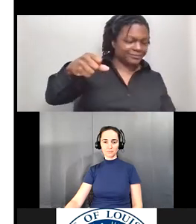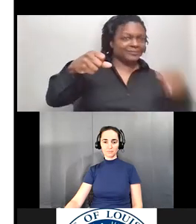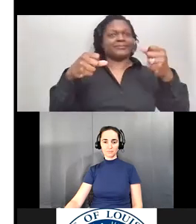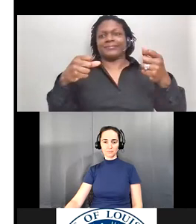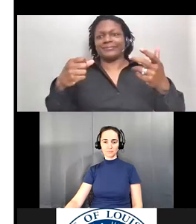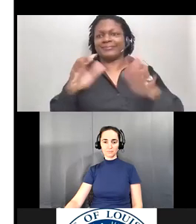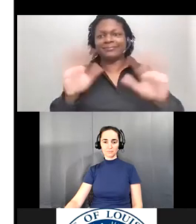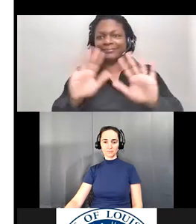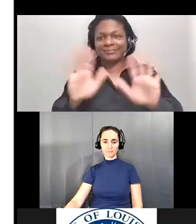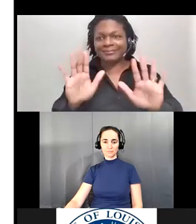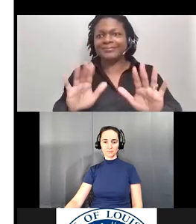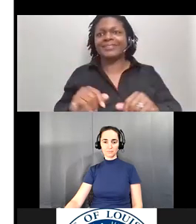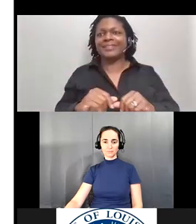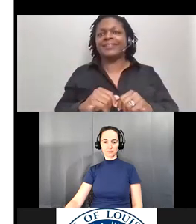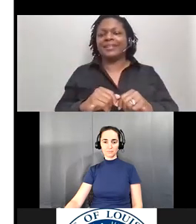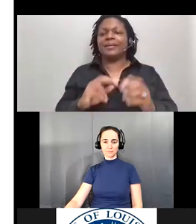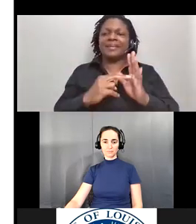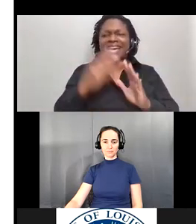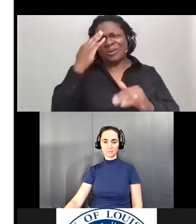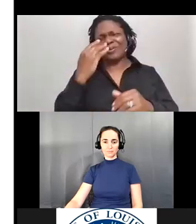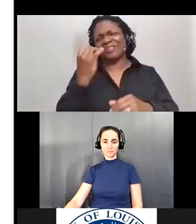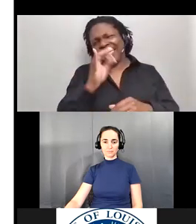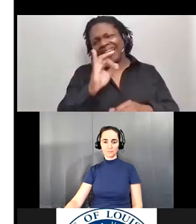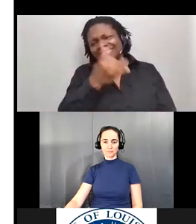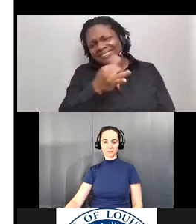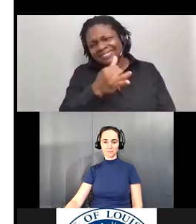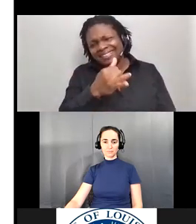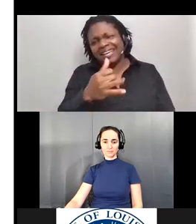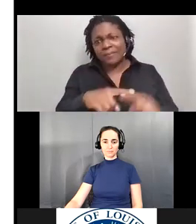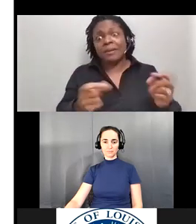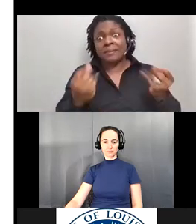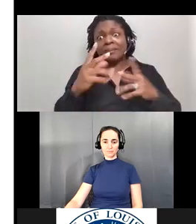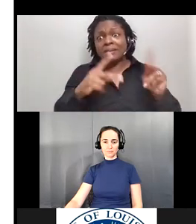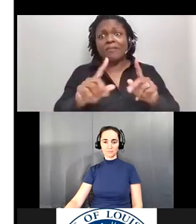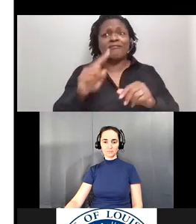understood but a lot of people will want to reach for things. And just remember the police